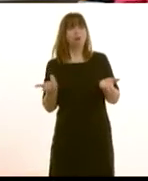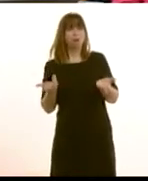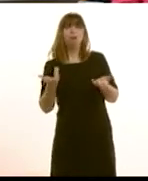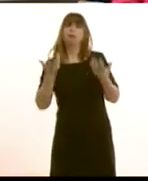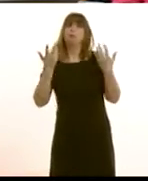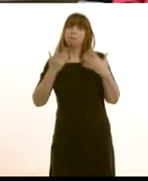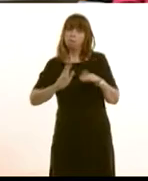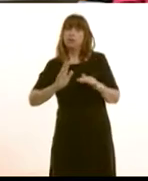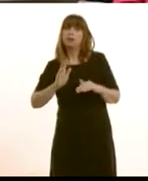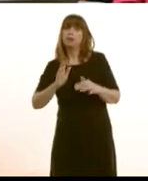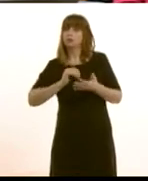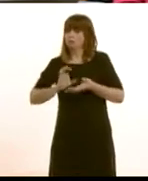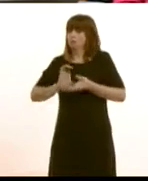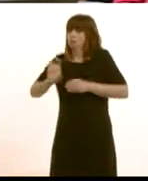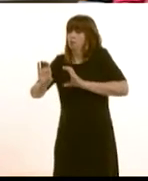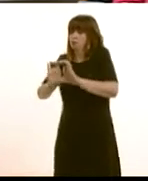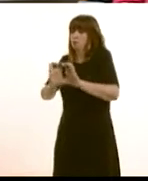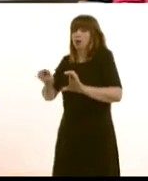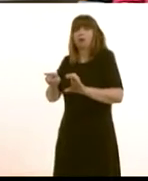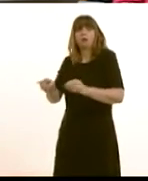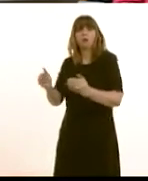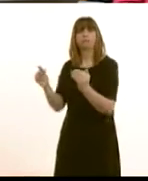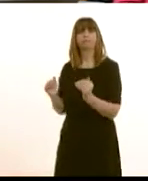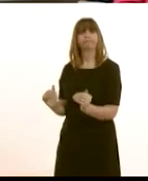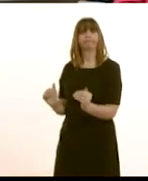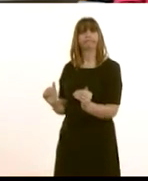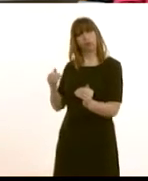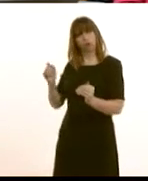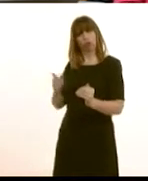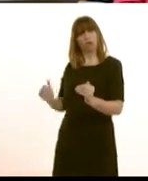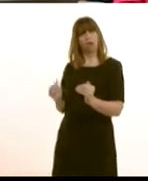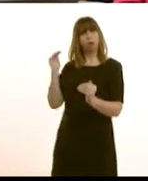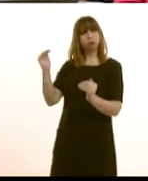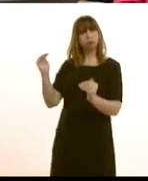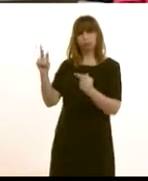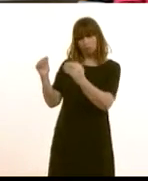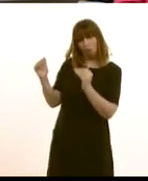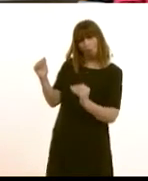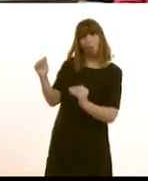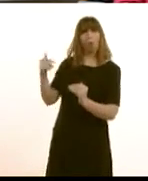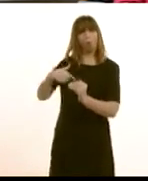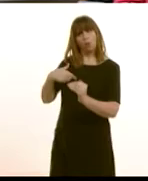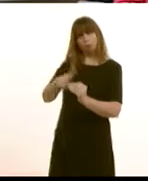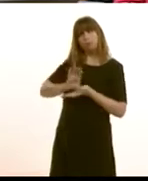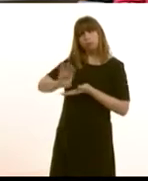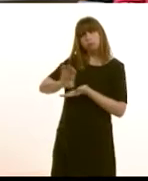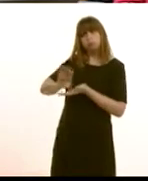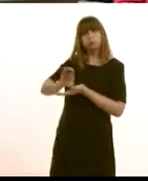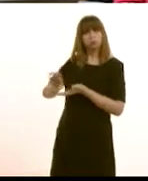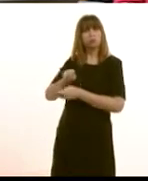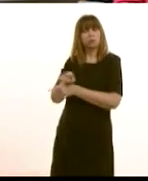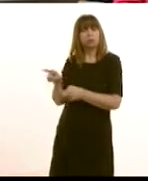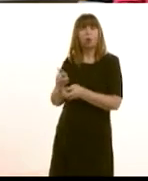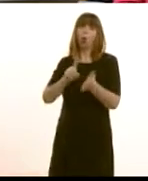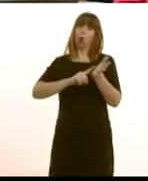those schools that we believe are not up to the standard we would expect and we are seeing results in terms of their performance. There is a challenge for local authorities. They